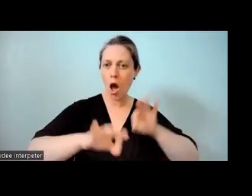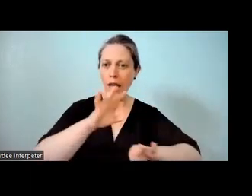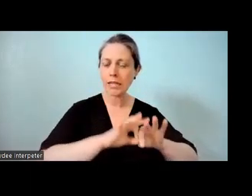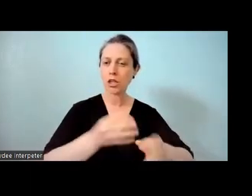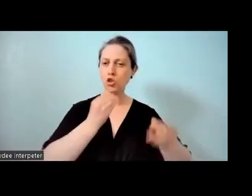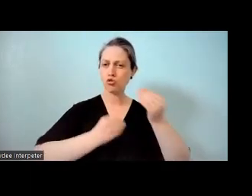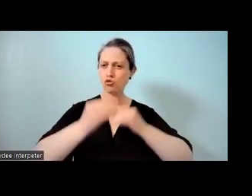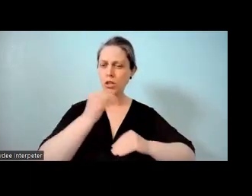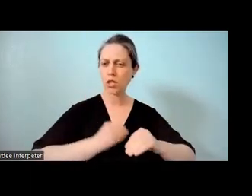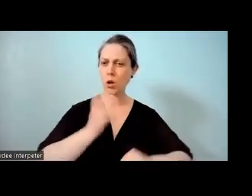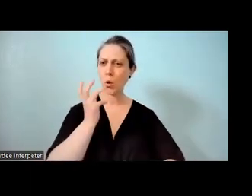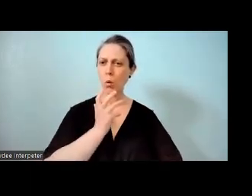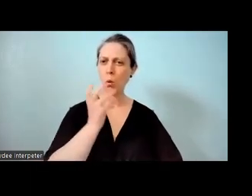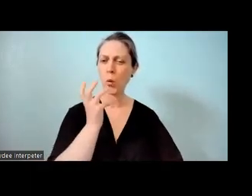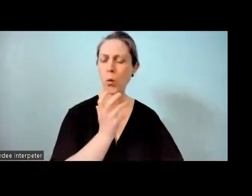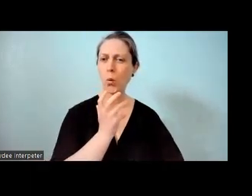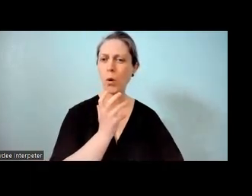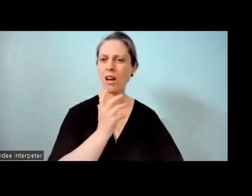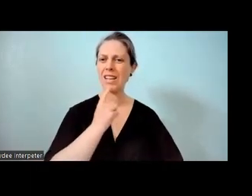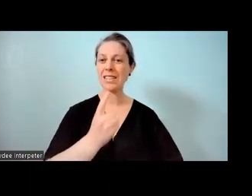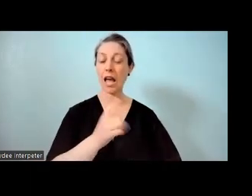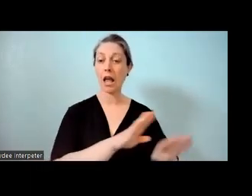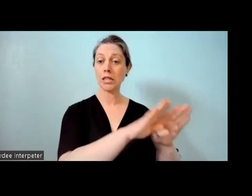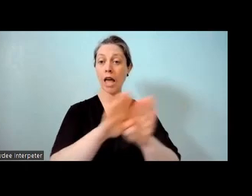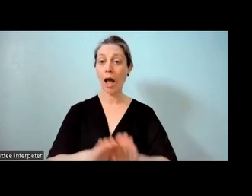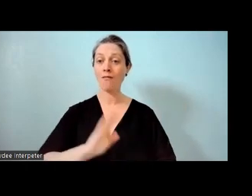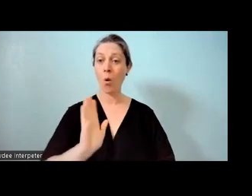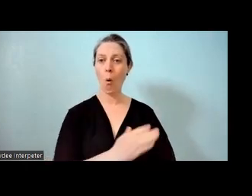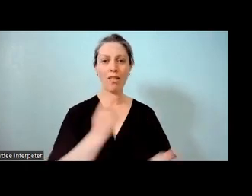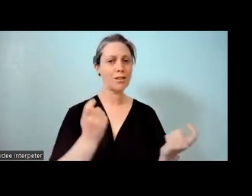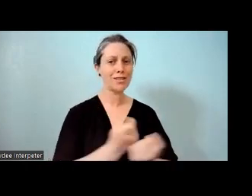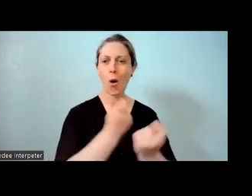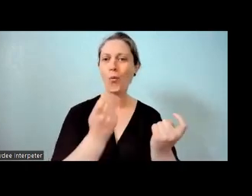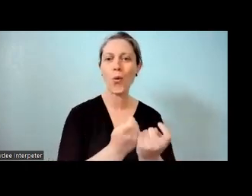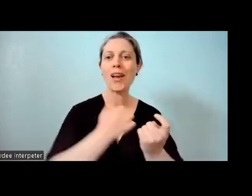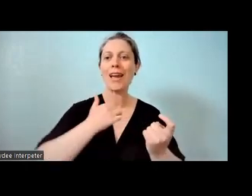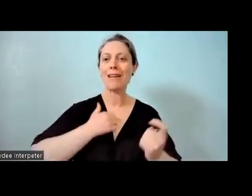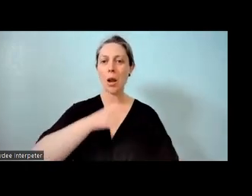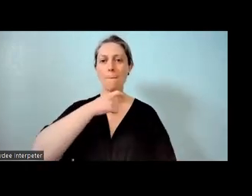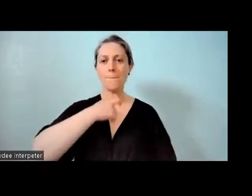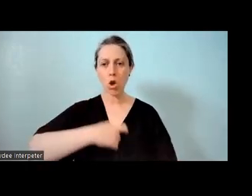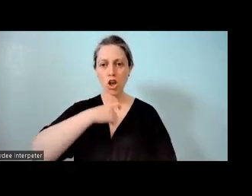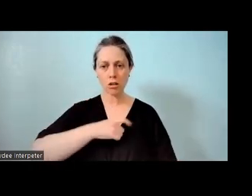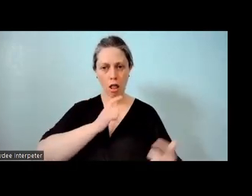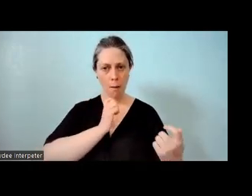where we were getting away from one size fits all, and really starting to look at personalization of things based on a new kind of science.